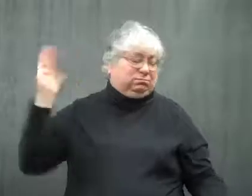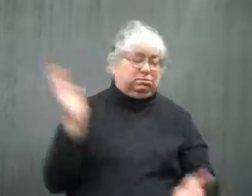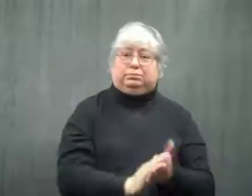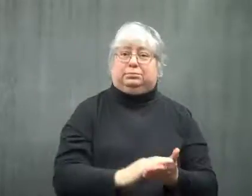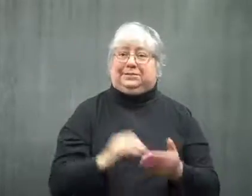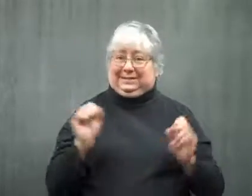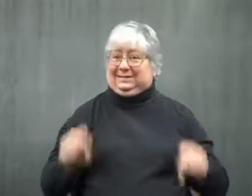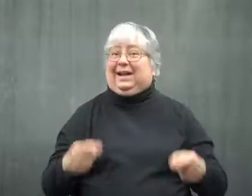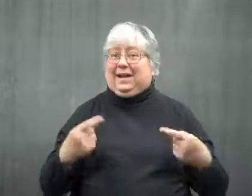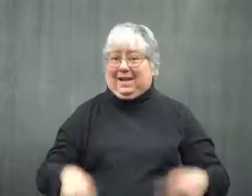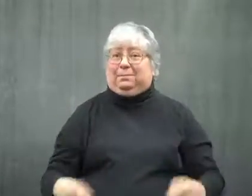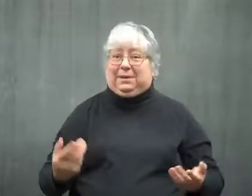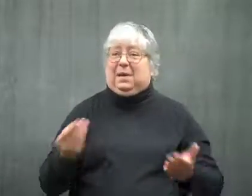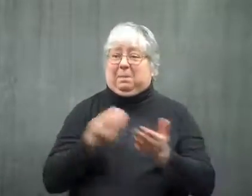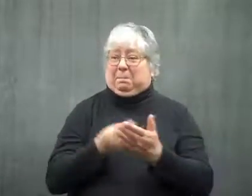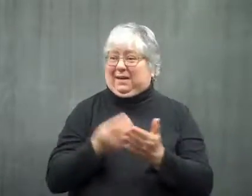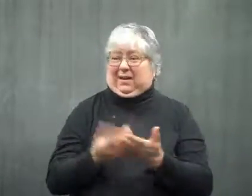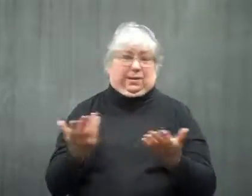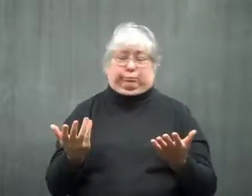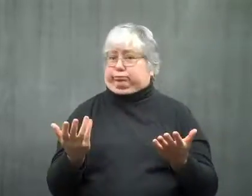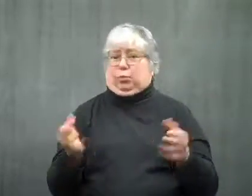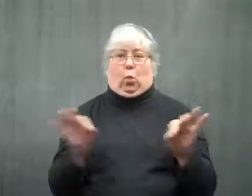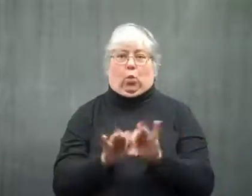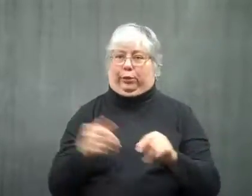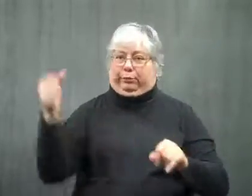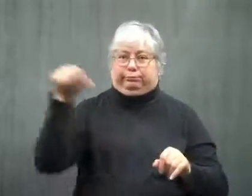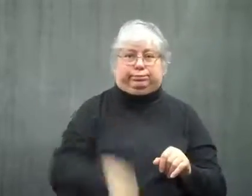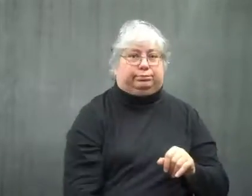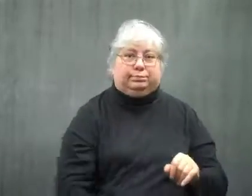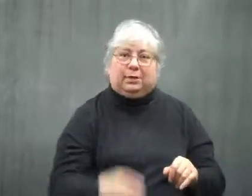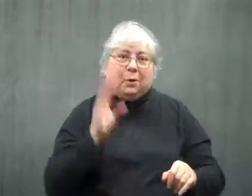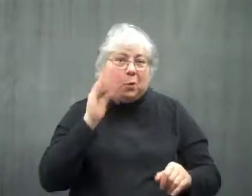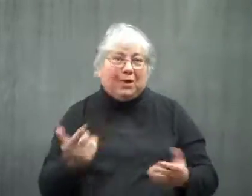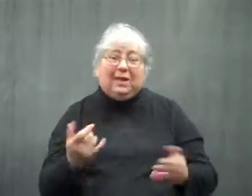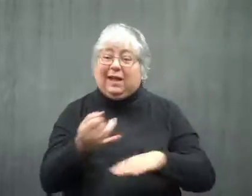A depression could result with devaluation of the dollar. Interest rates could skyrocket.